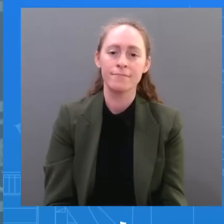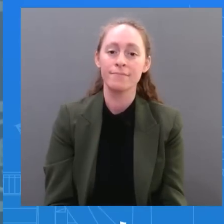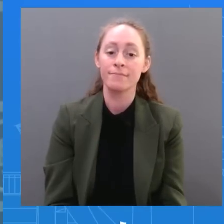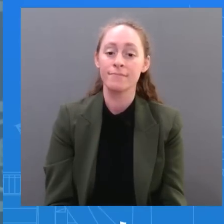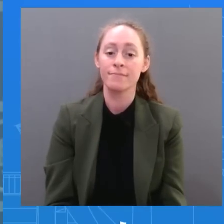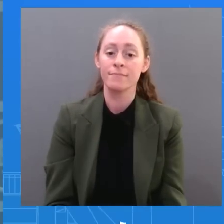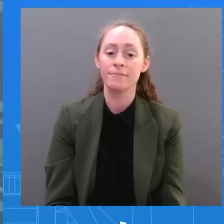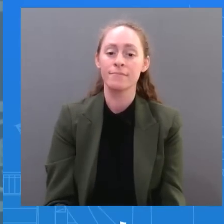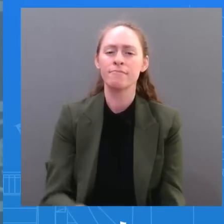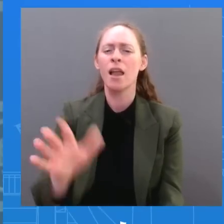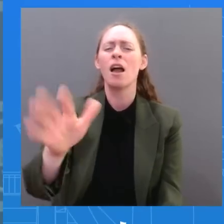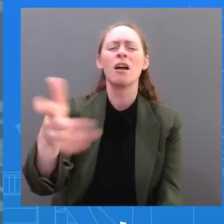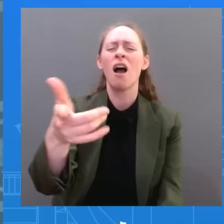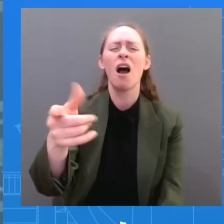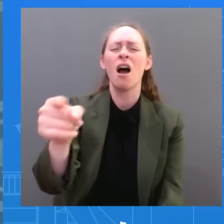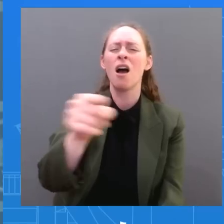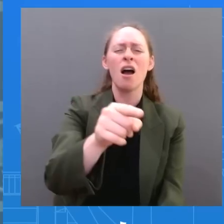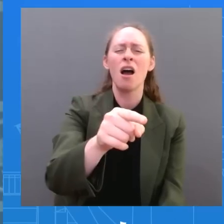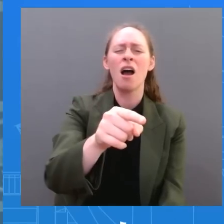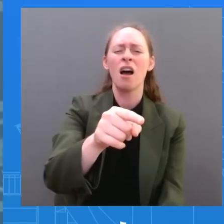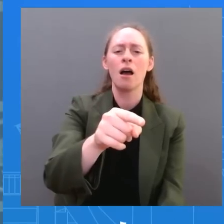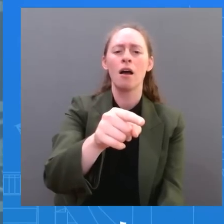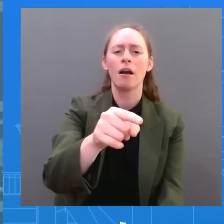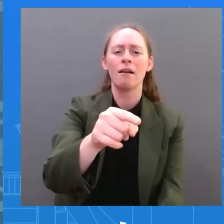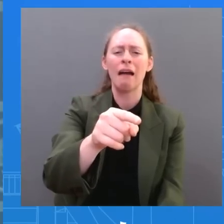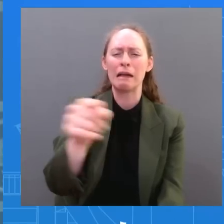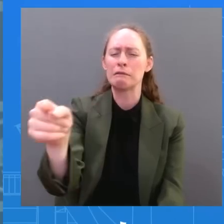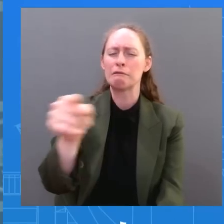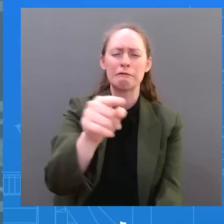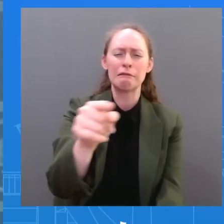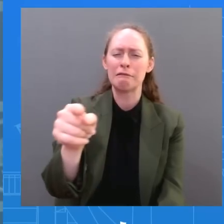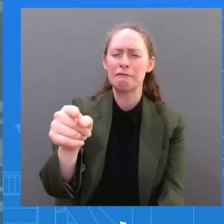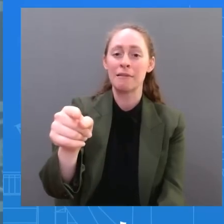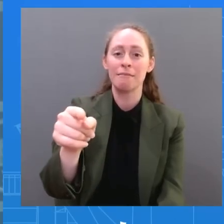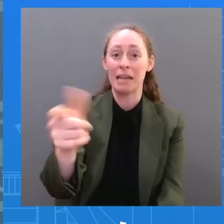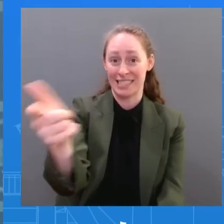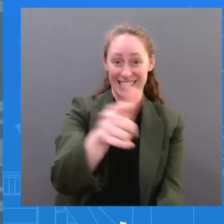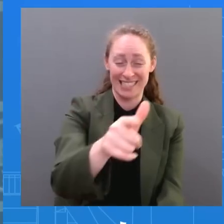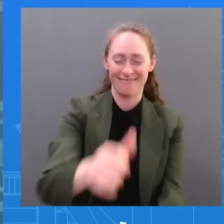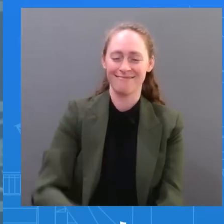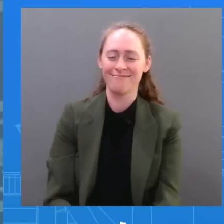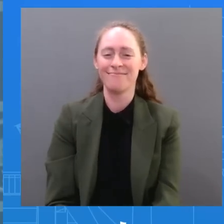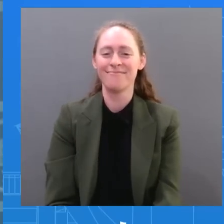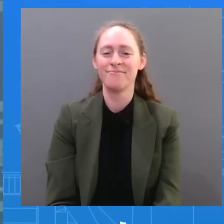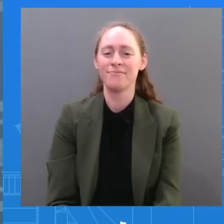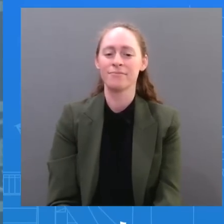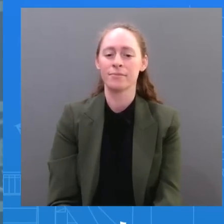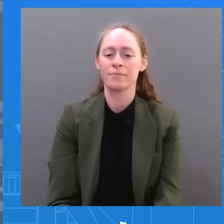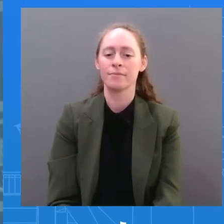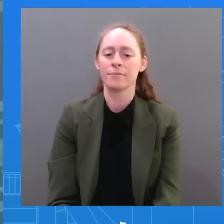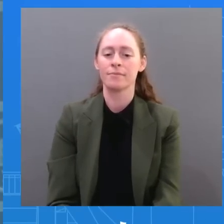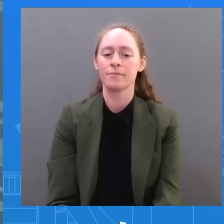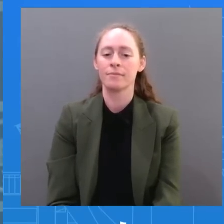and then Ebony. I'm so sorry, I was supposed to go to Ebony. But you go quickly, and then we'll go to Ebony. The Press: Yeah, the Atlanta Fed GDPNow tracker is showing that the second quarter --